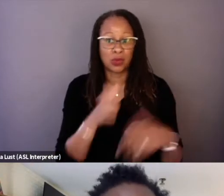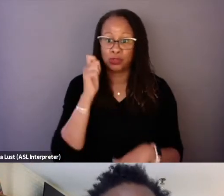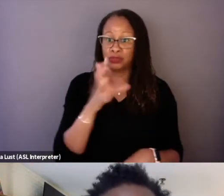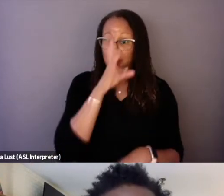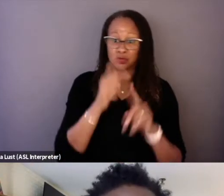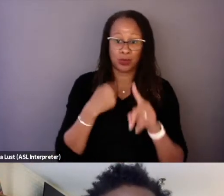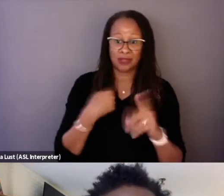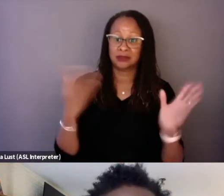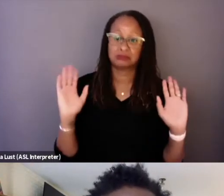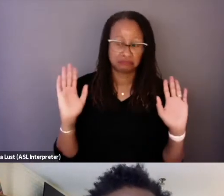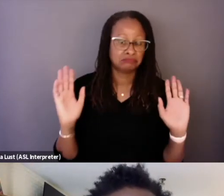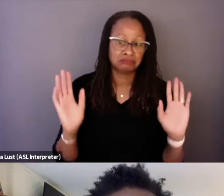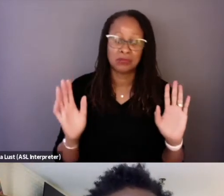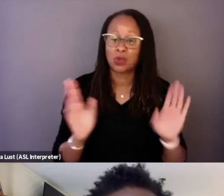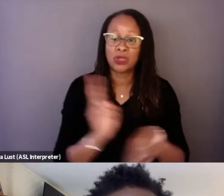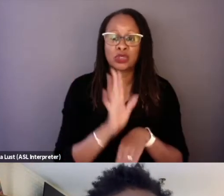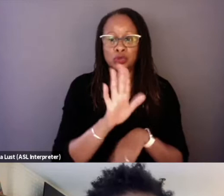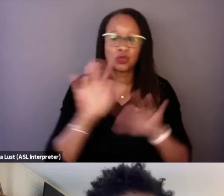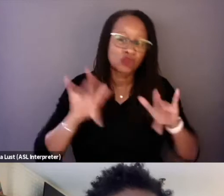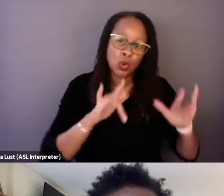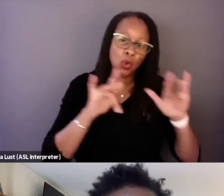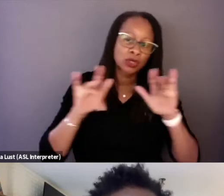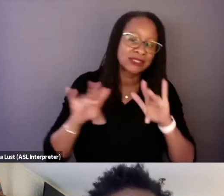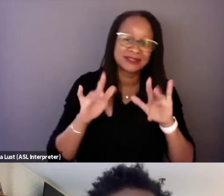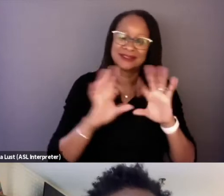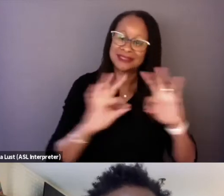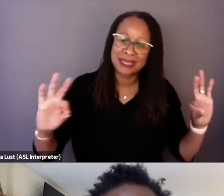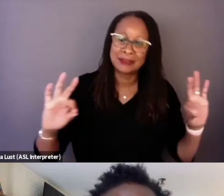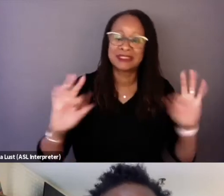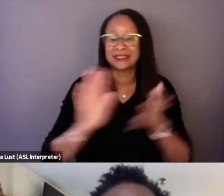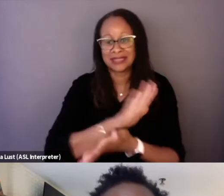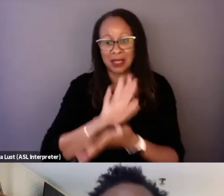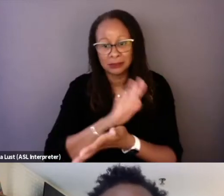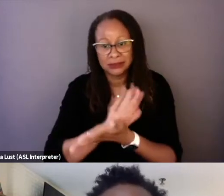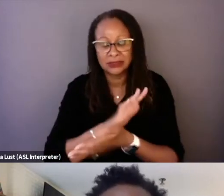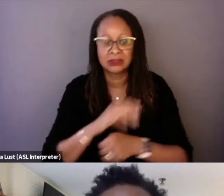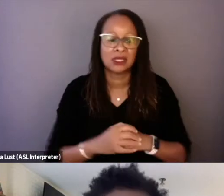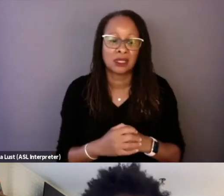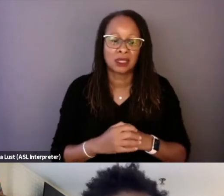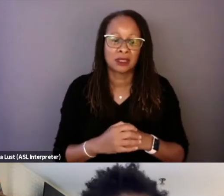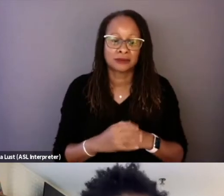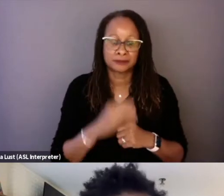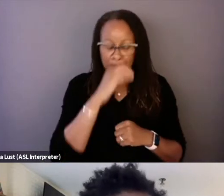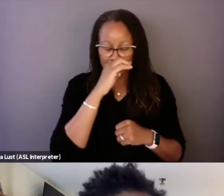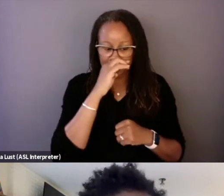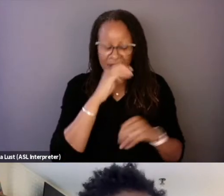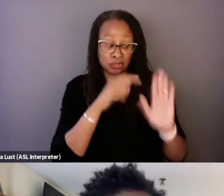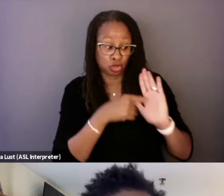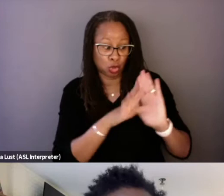we were able to glean, you know, there were recorded statements, there were documents that showed what their version of events was.